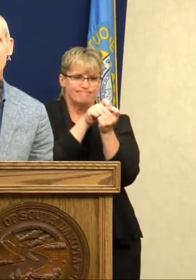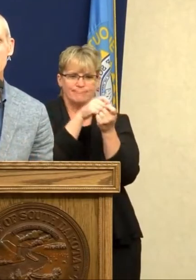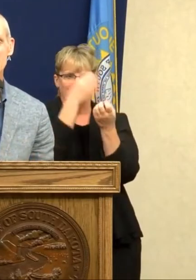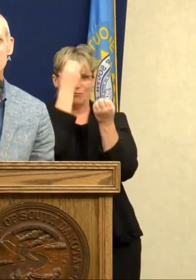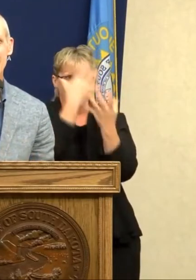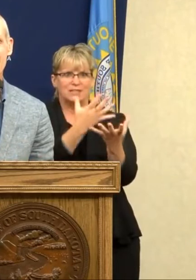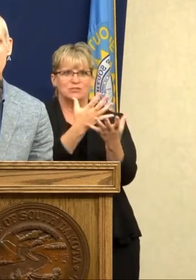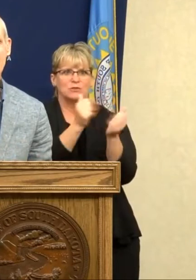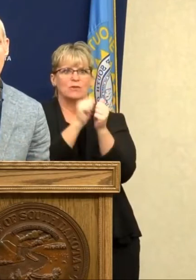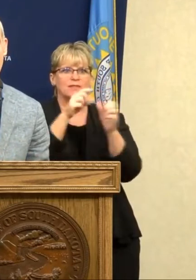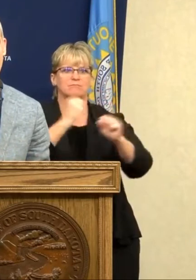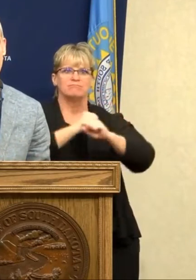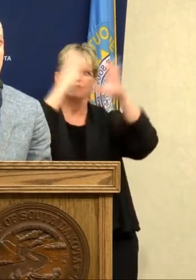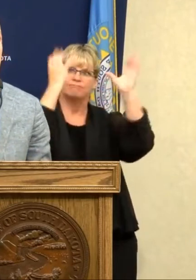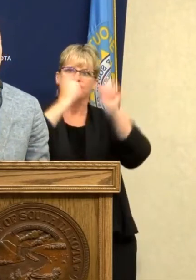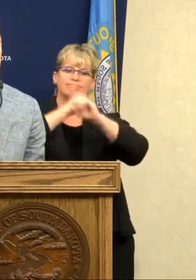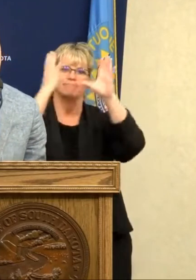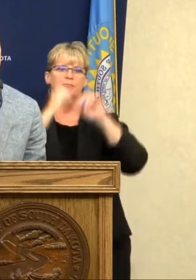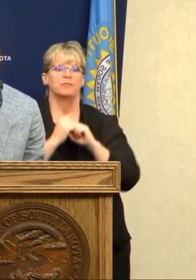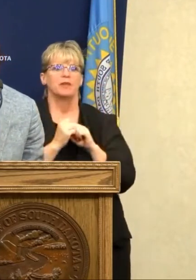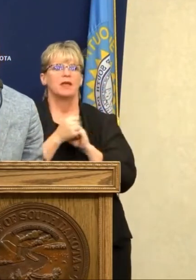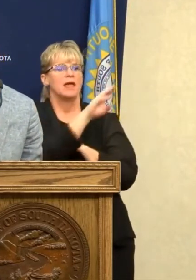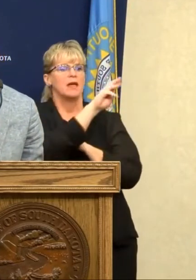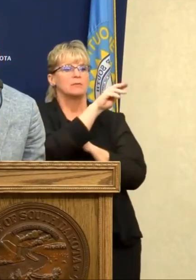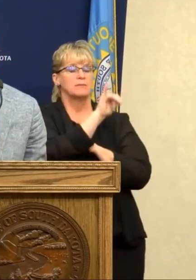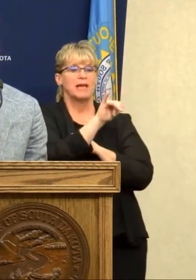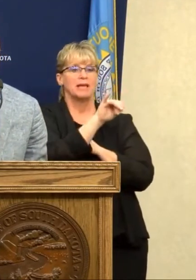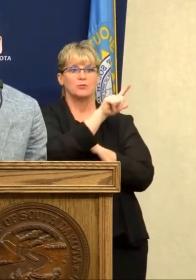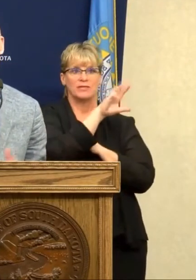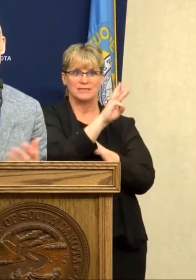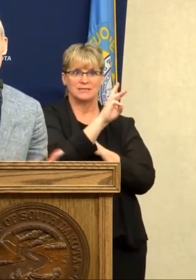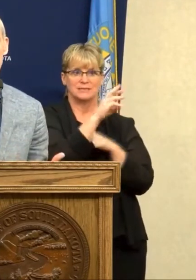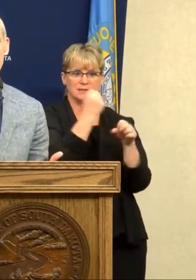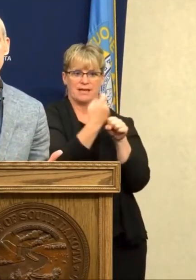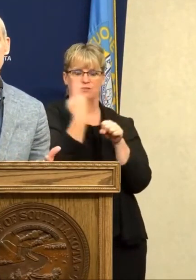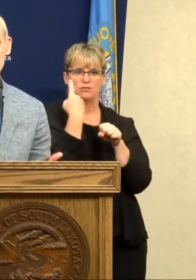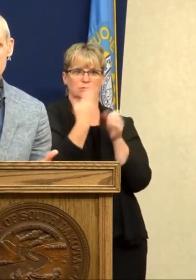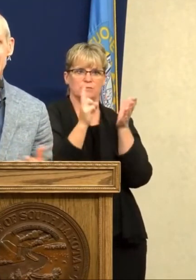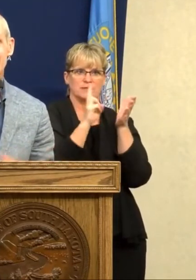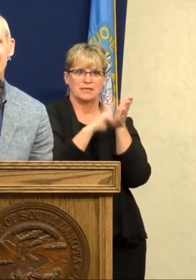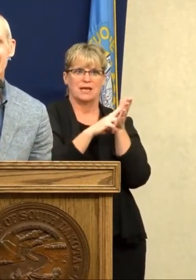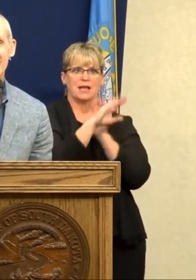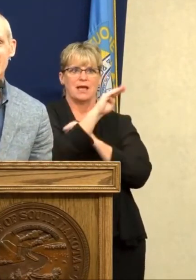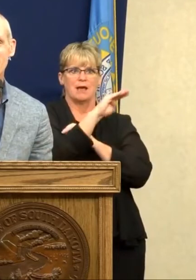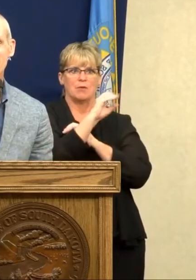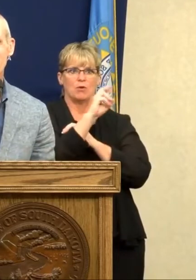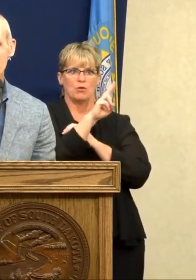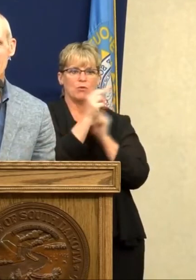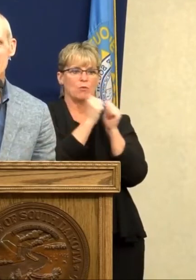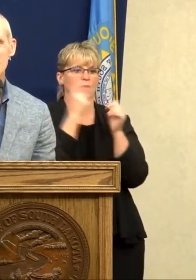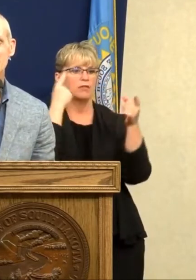FIREWORKS SHOW AND HOW IS IT A BACKUP FOR PRESIDENT TRUMP'S VISIT AND AWESOMELY PAID FOR BY BUSINESSES IN THE STATE. WORKING FOR WELL OVER A YEAR